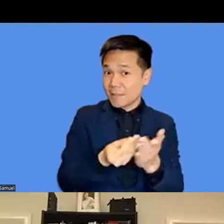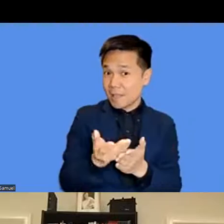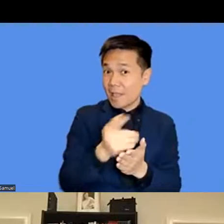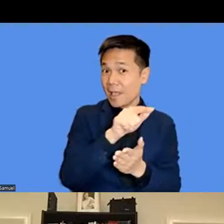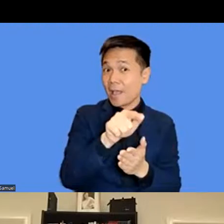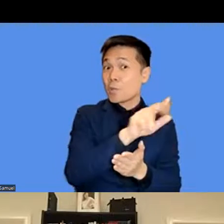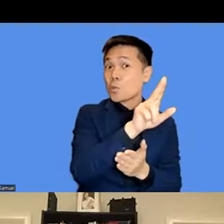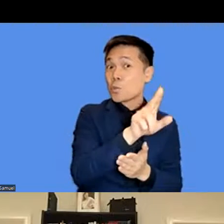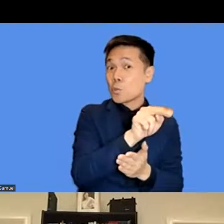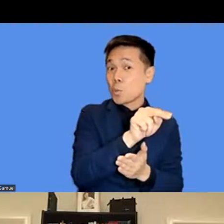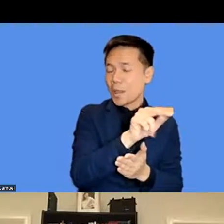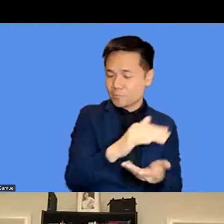on citizen data.